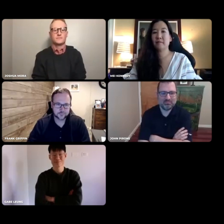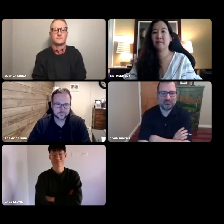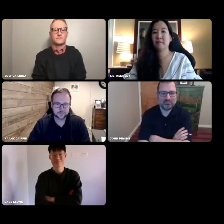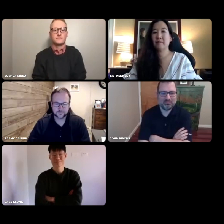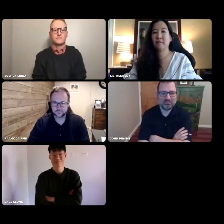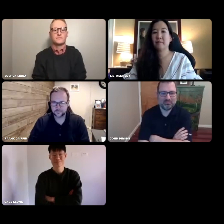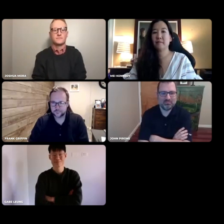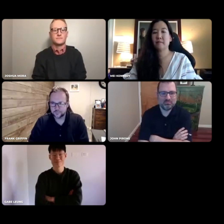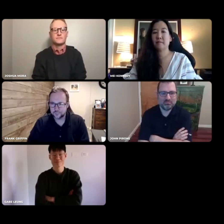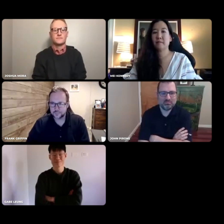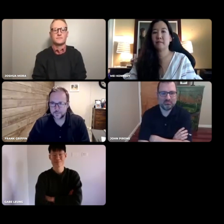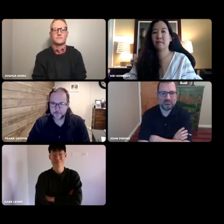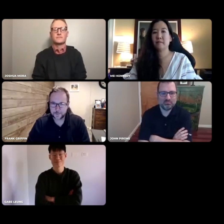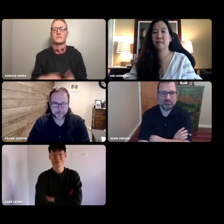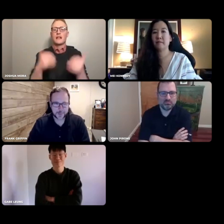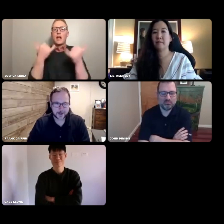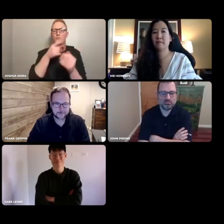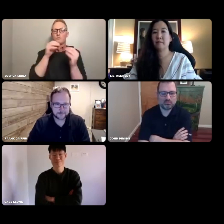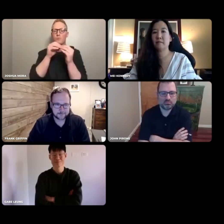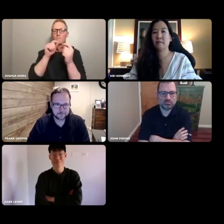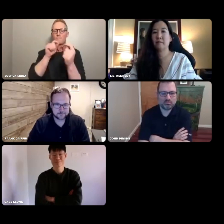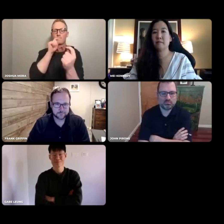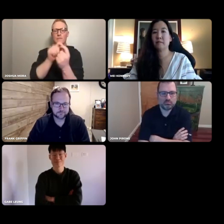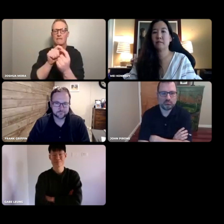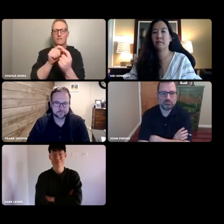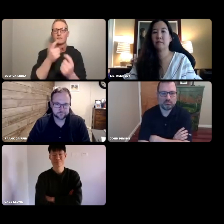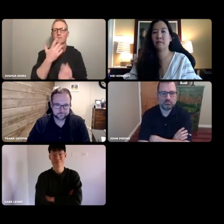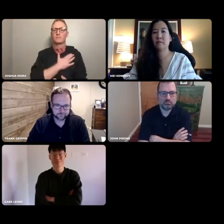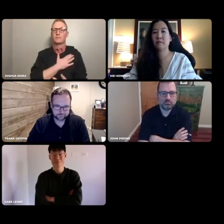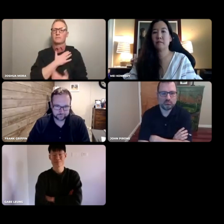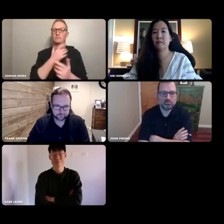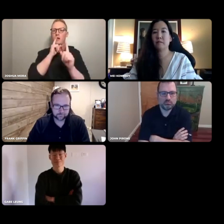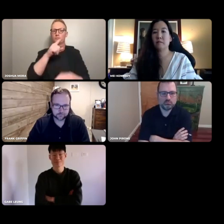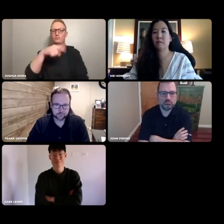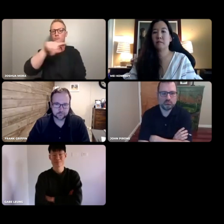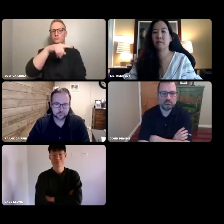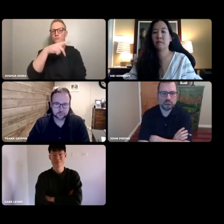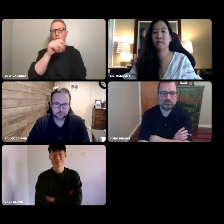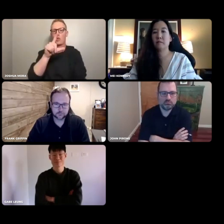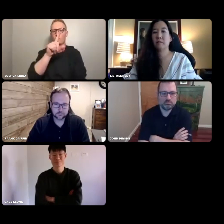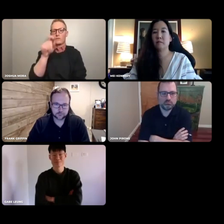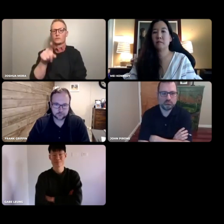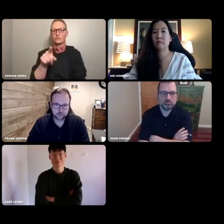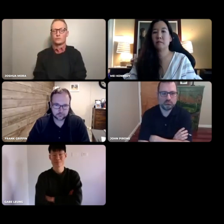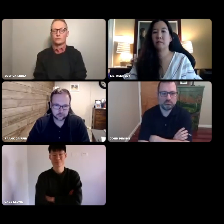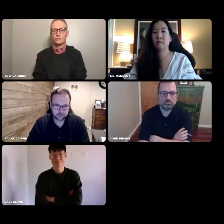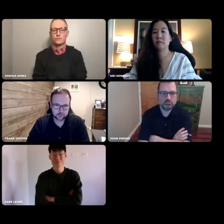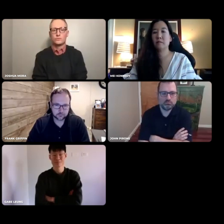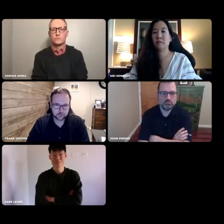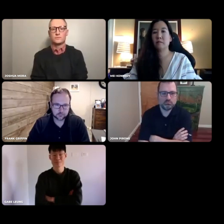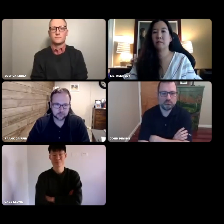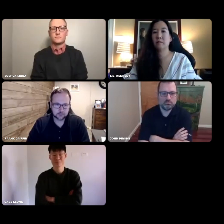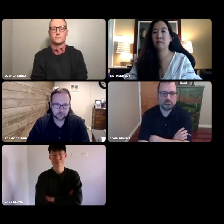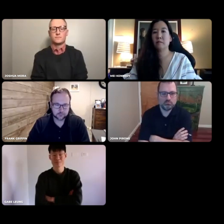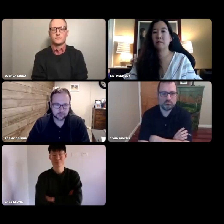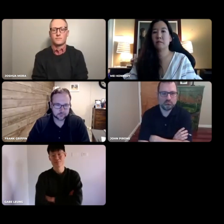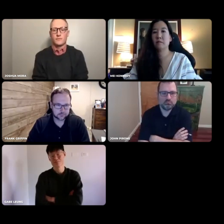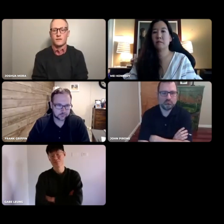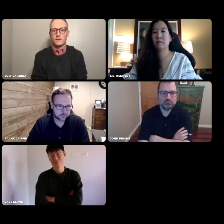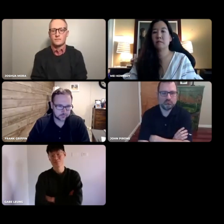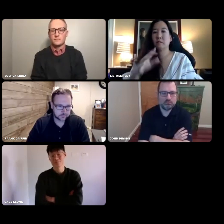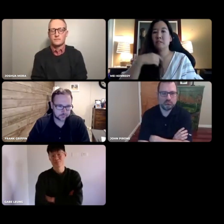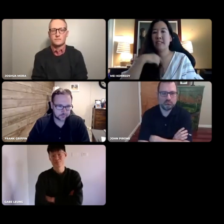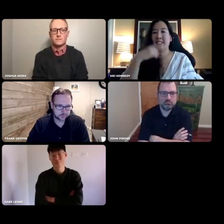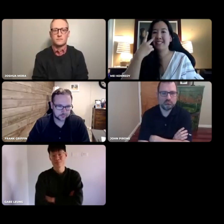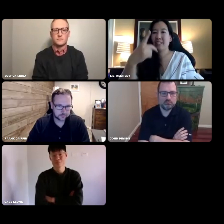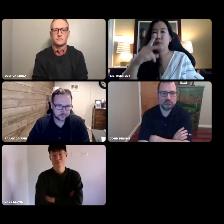A second poll question, now, is a little bit